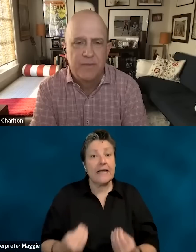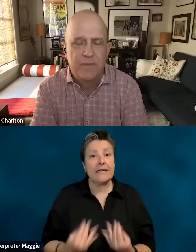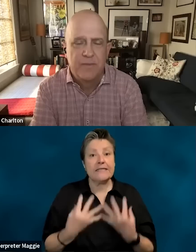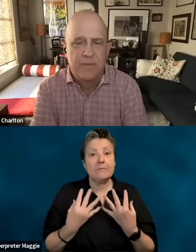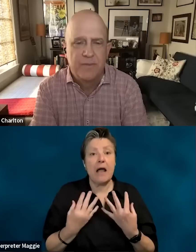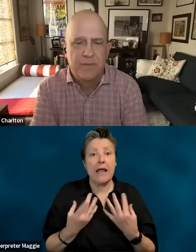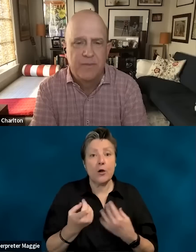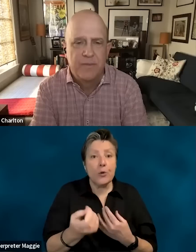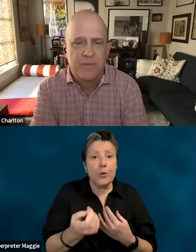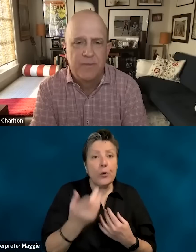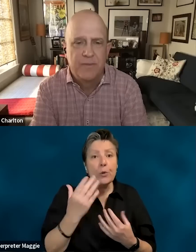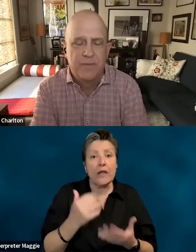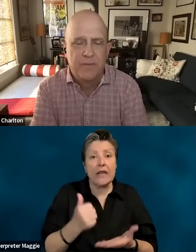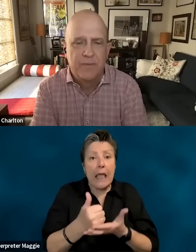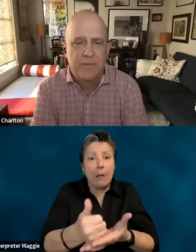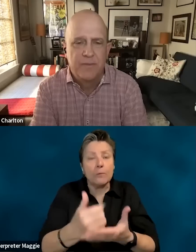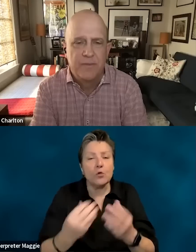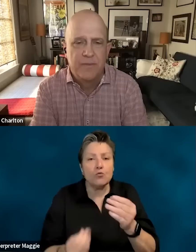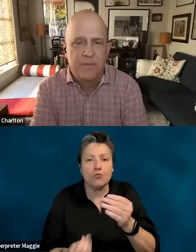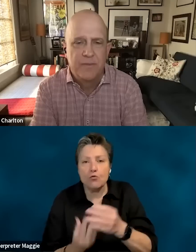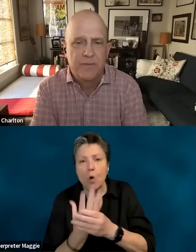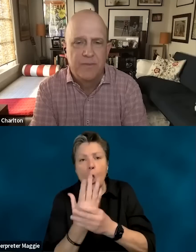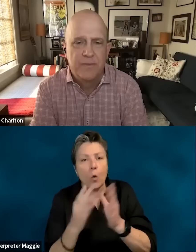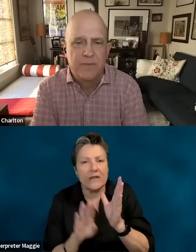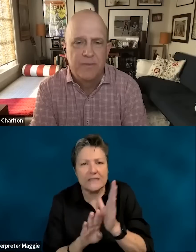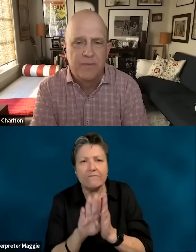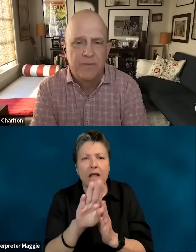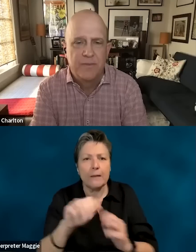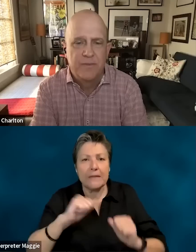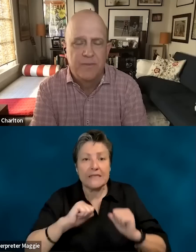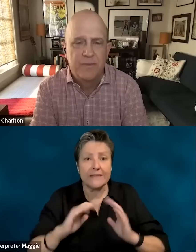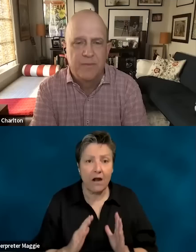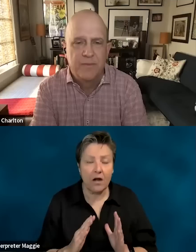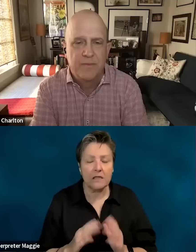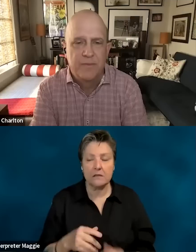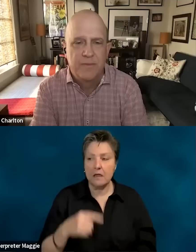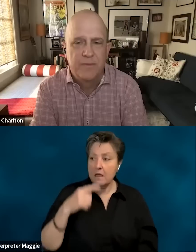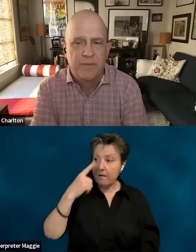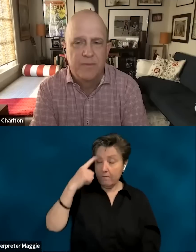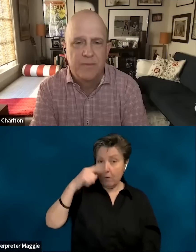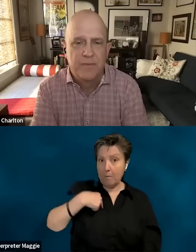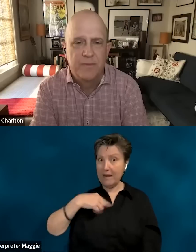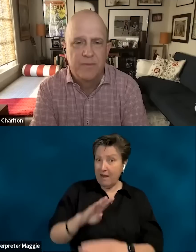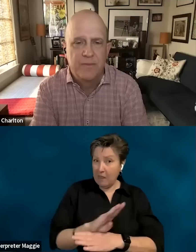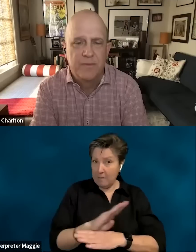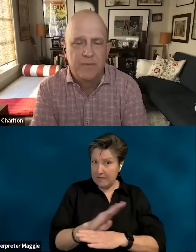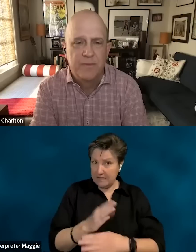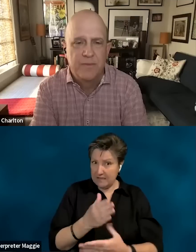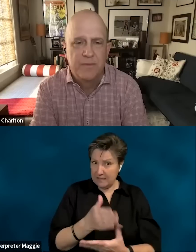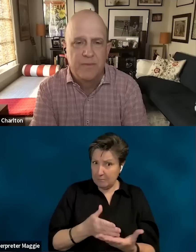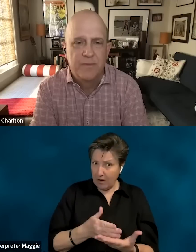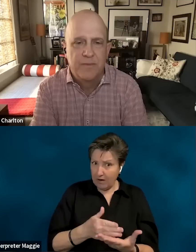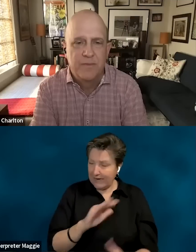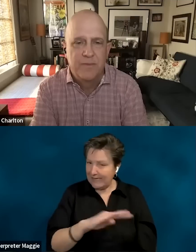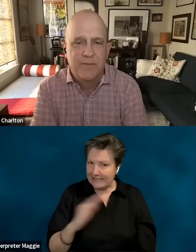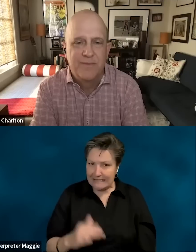is really important. And then while doing that, for me, on the business side, I feel like it's never too early to make friends.